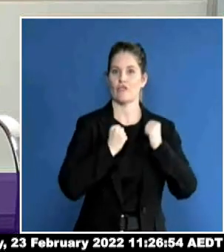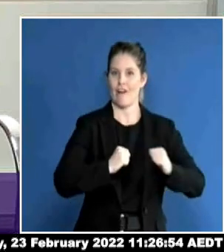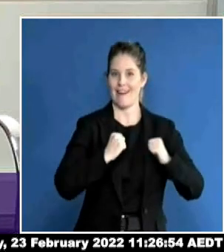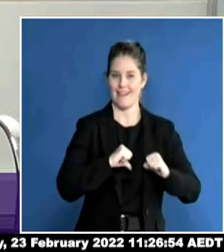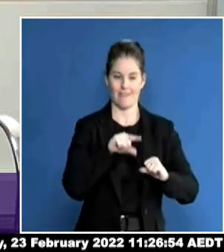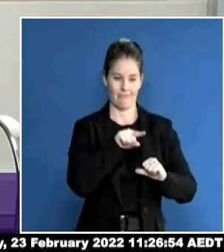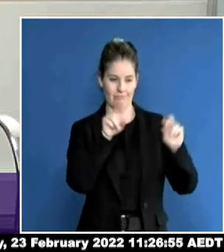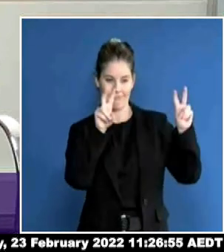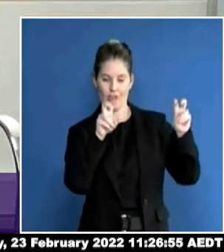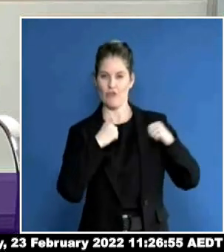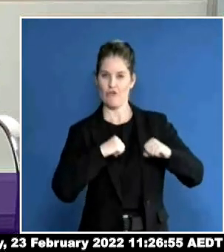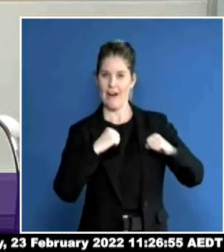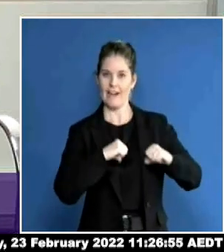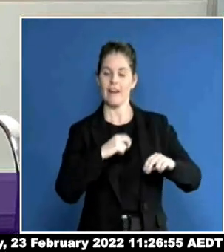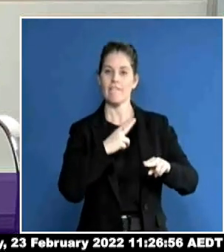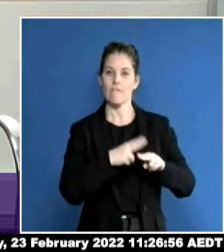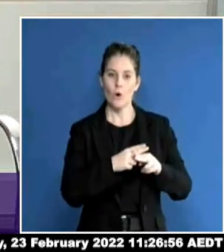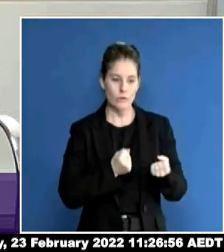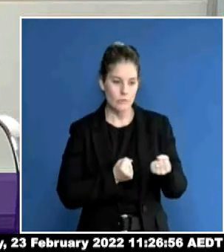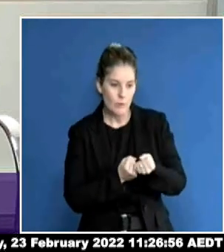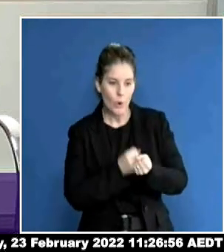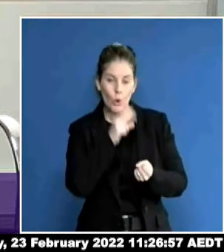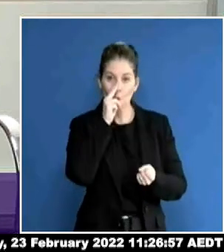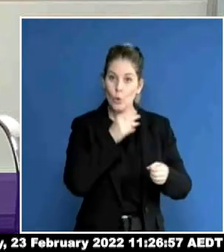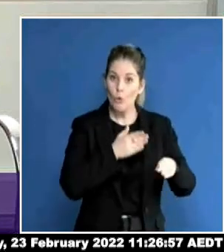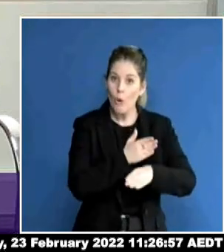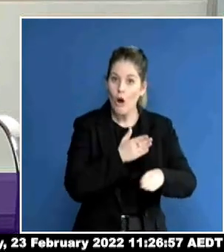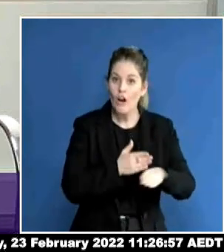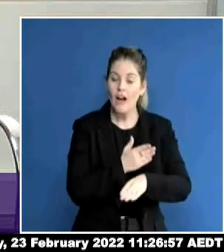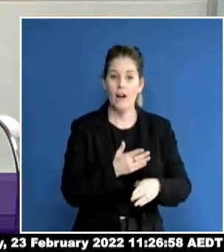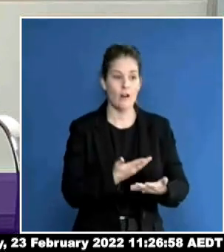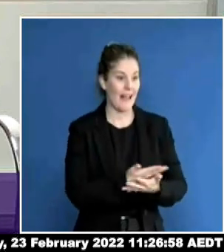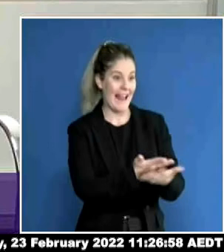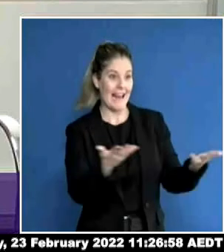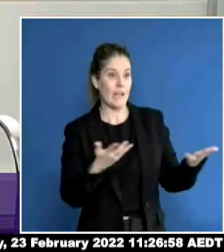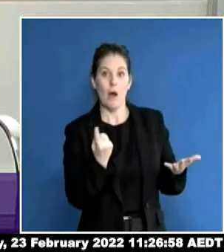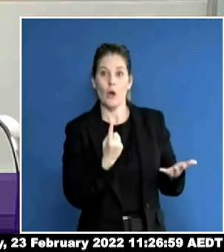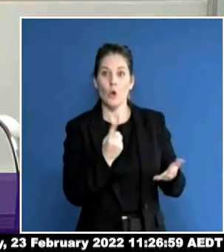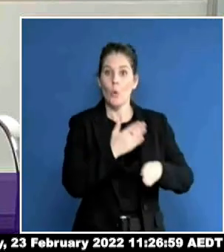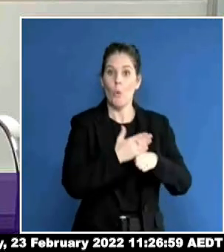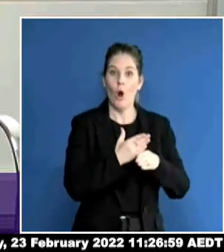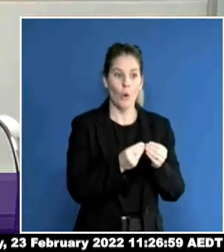more broadly, anyone that workers with disabled young people how to make their services more accessible and inclusive.